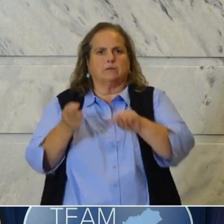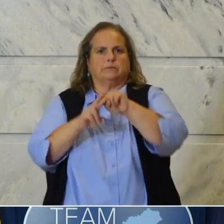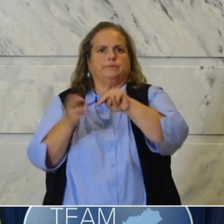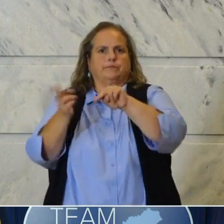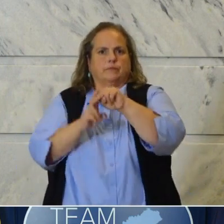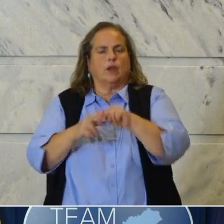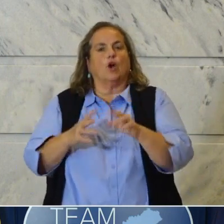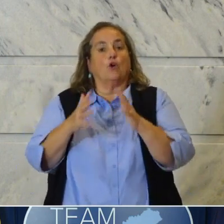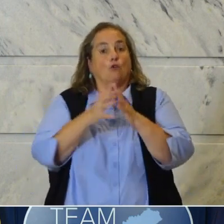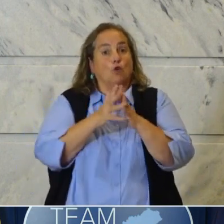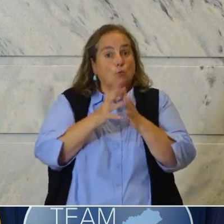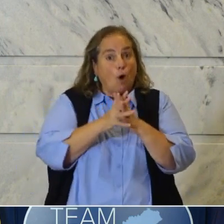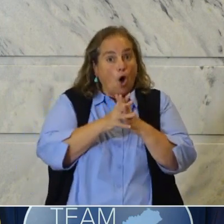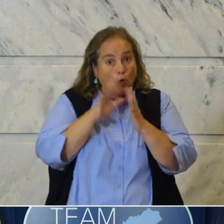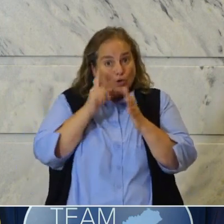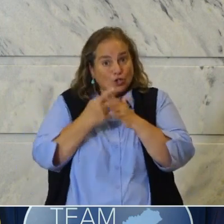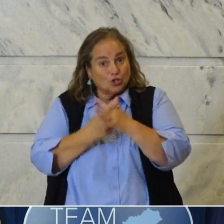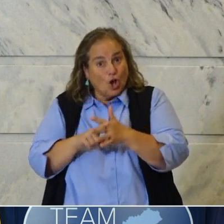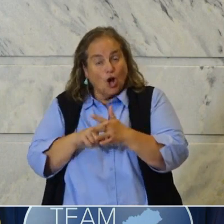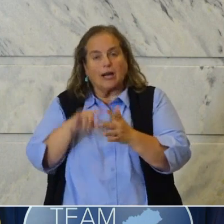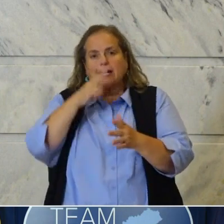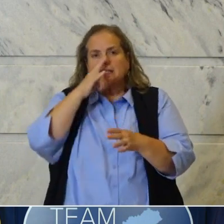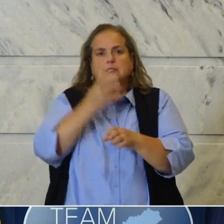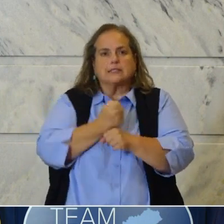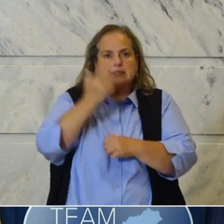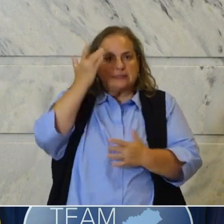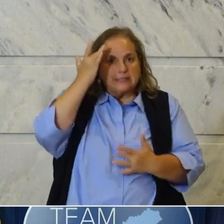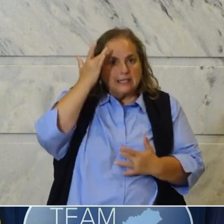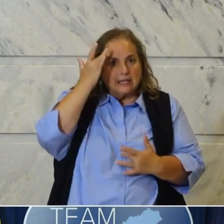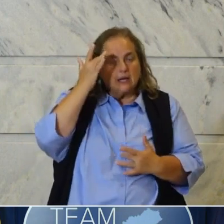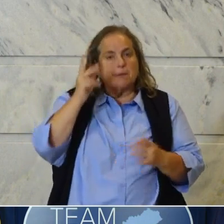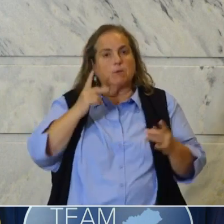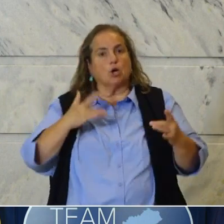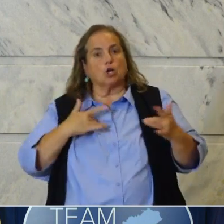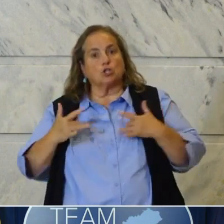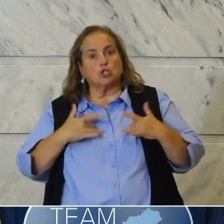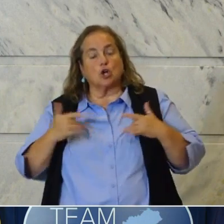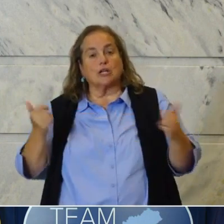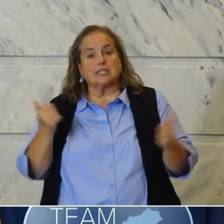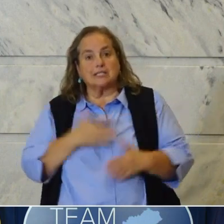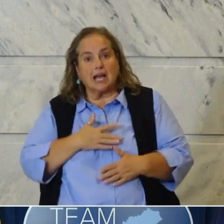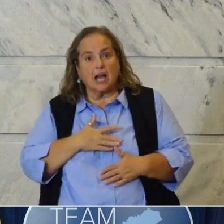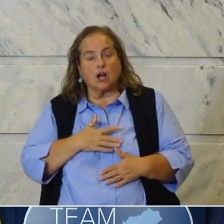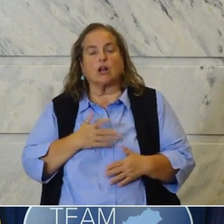start kids. They're going to start getting infected. People are going to get concerned and scared things. They're going to get shut down. And the